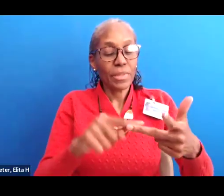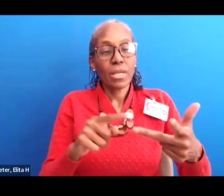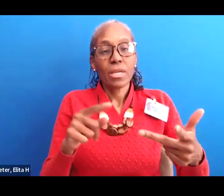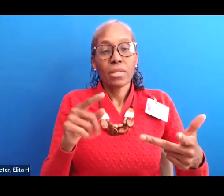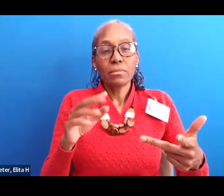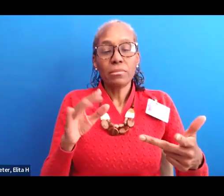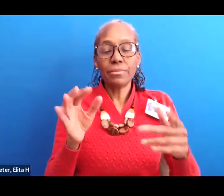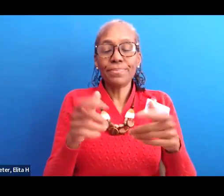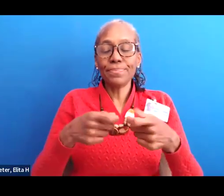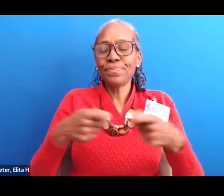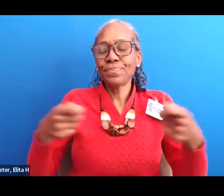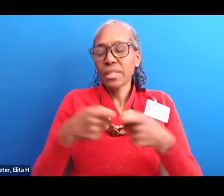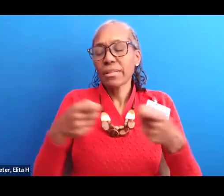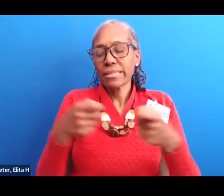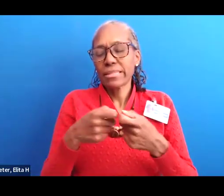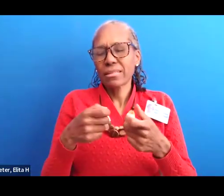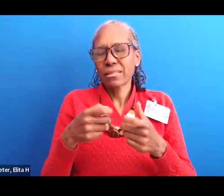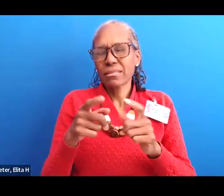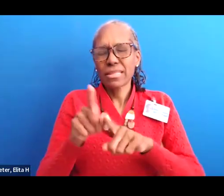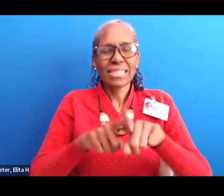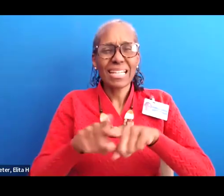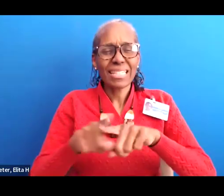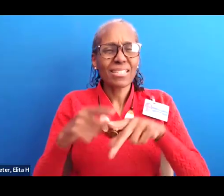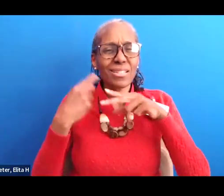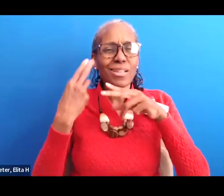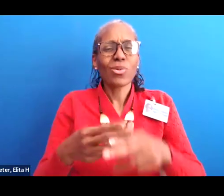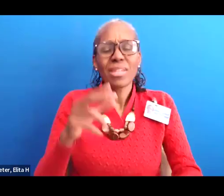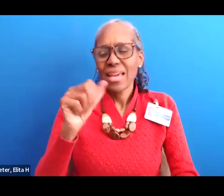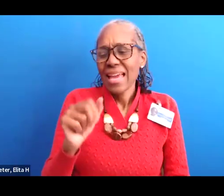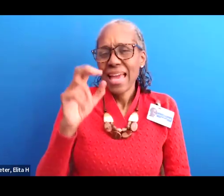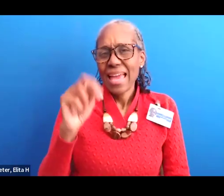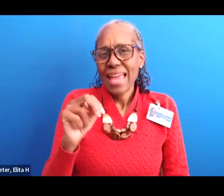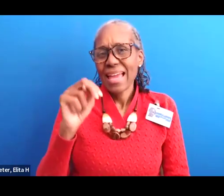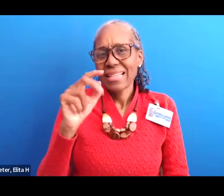elastic stockings, those anti-thrombolytic stockings,